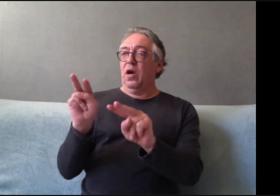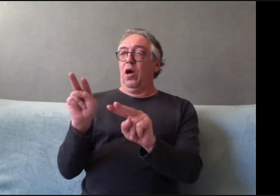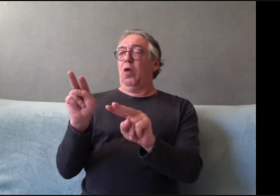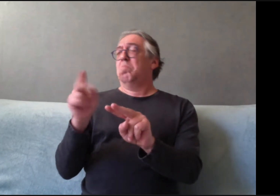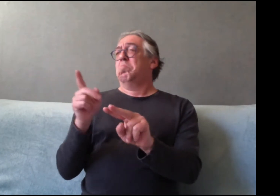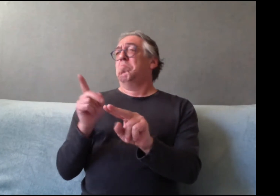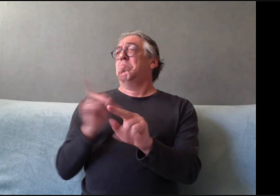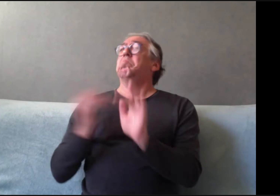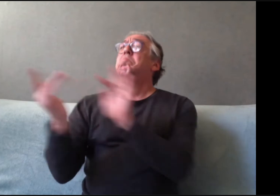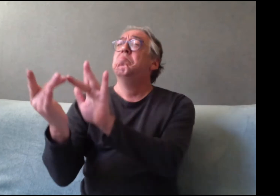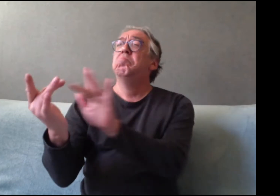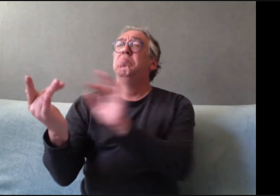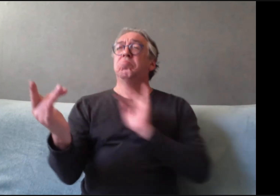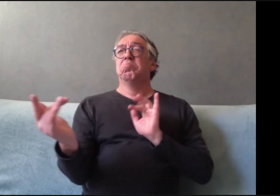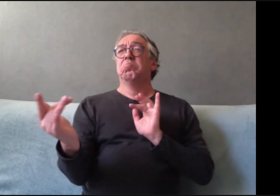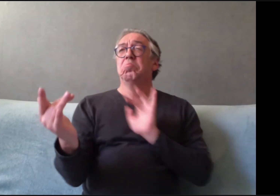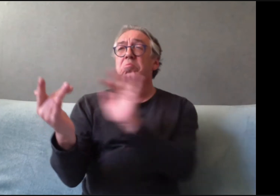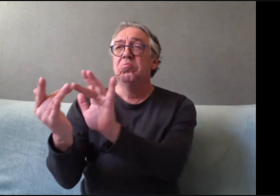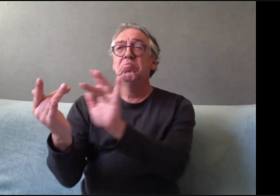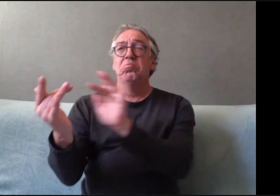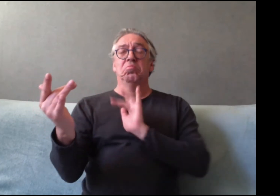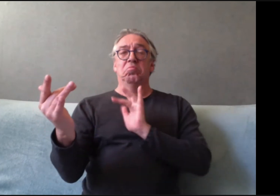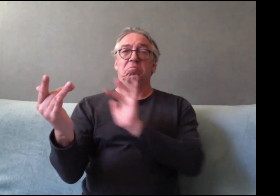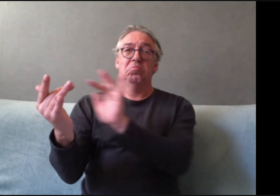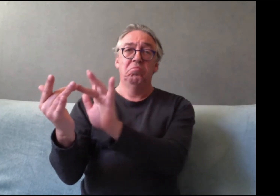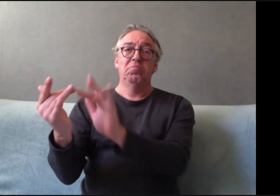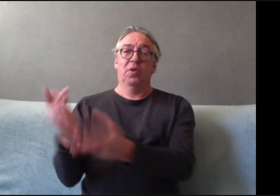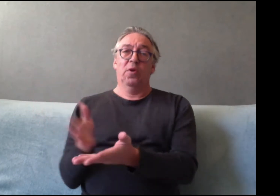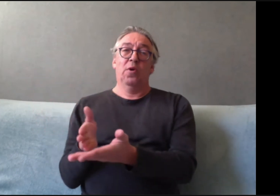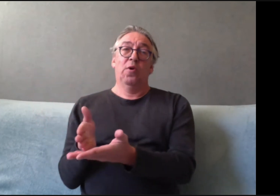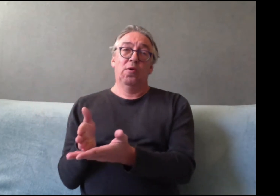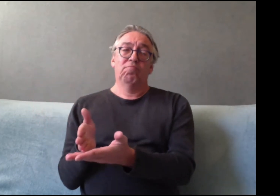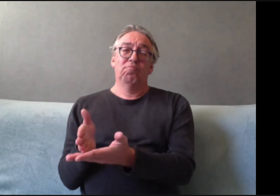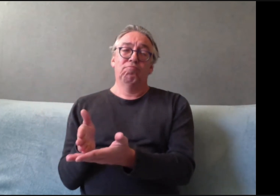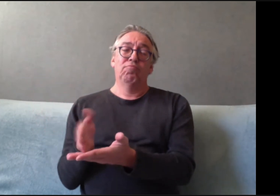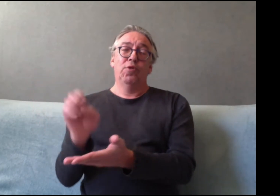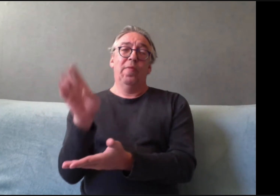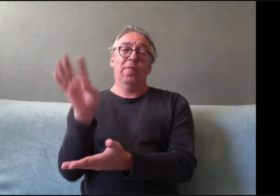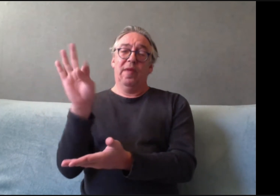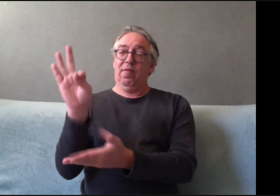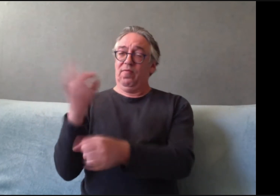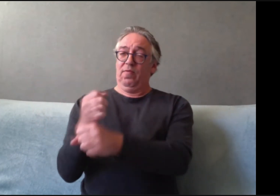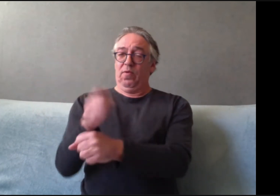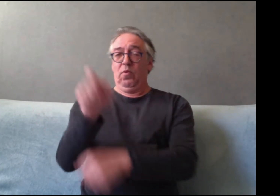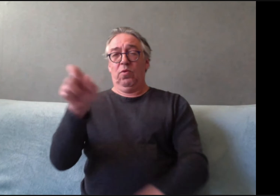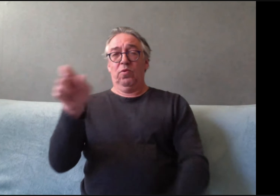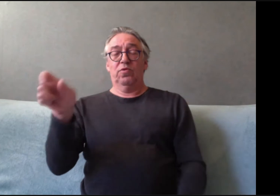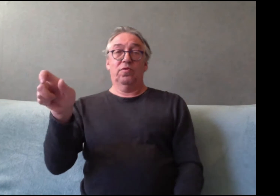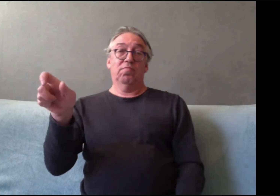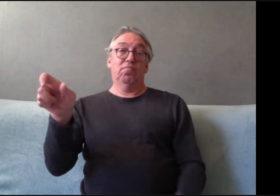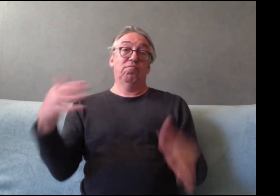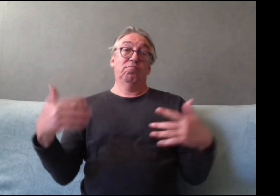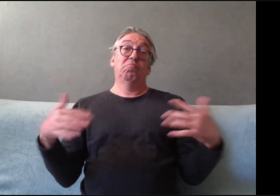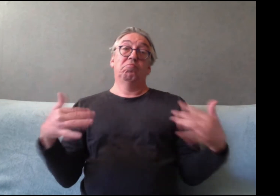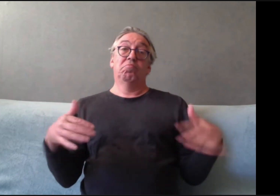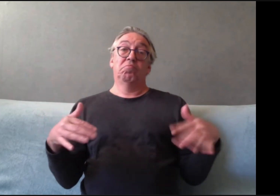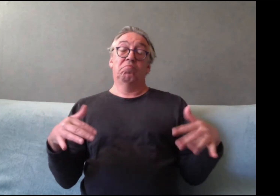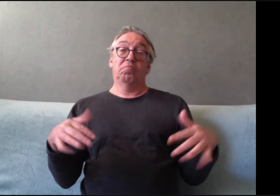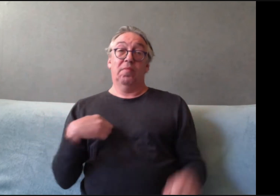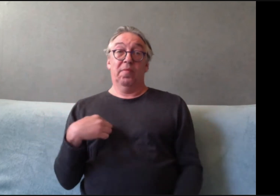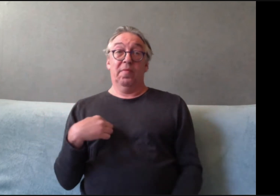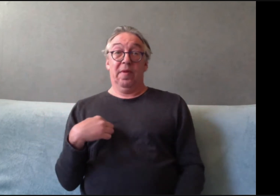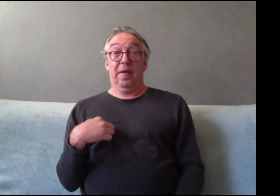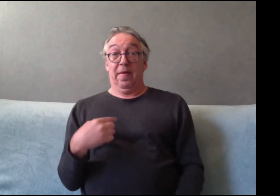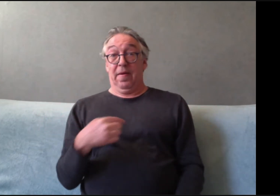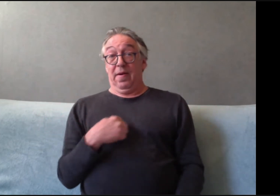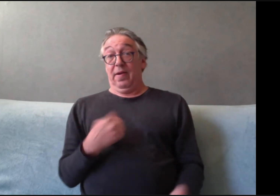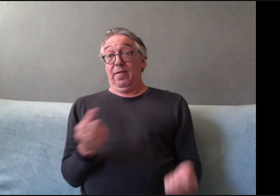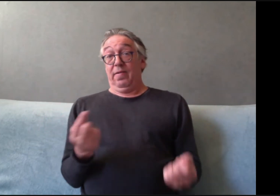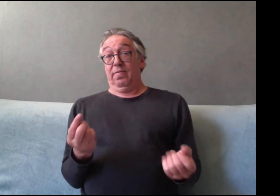also through EDF, we have, in my opinion, immensely supported